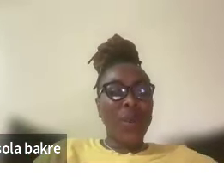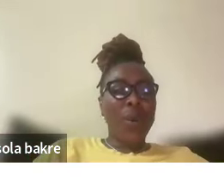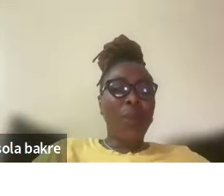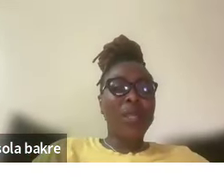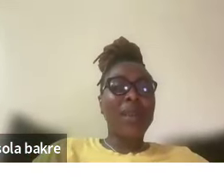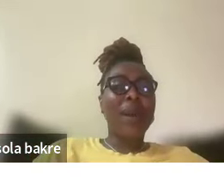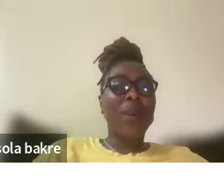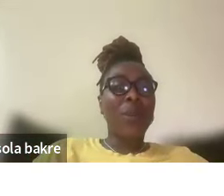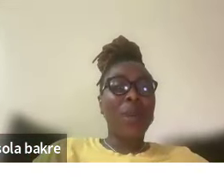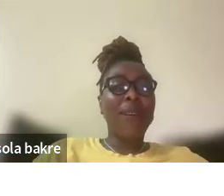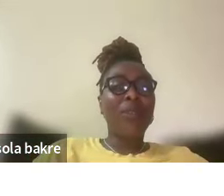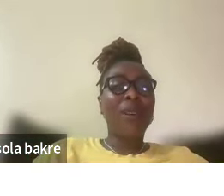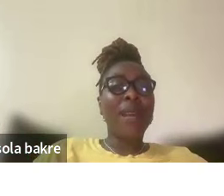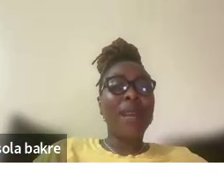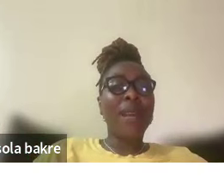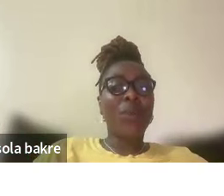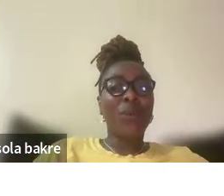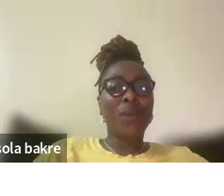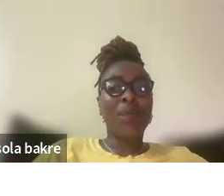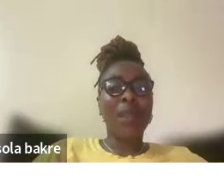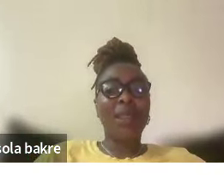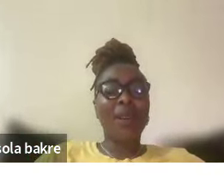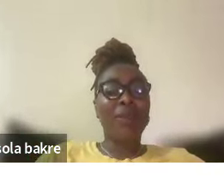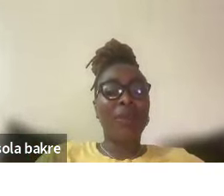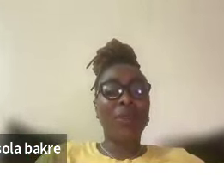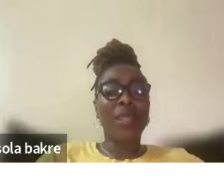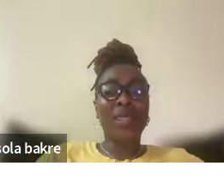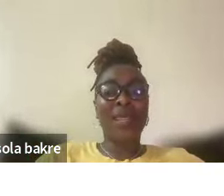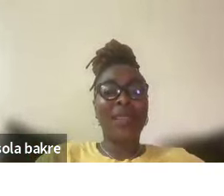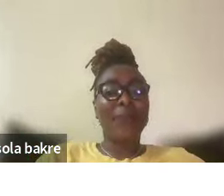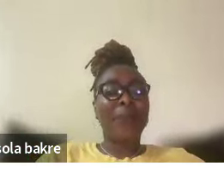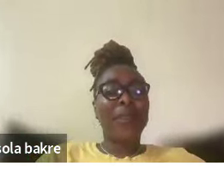sola bakre: So what is our goal? We have an overriding goal which is the main thing I'll focus on in this slide.